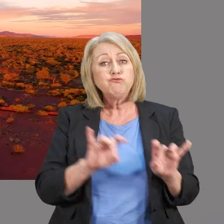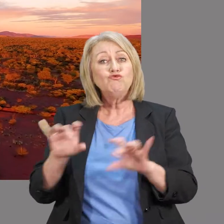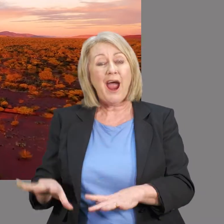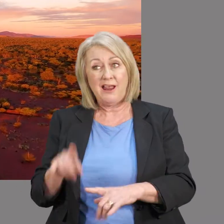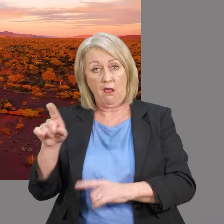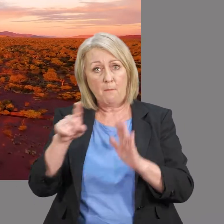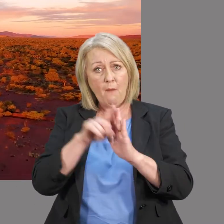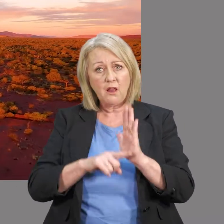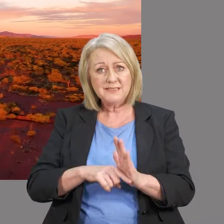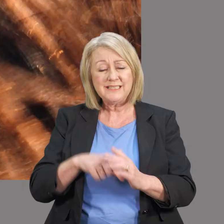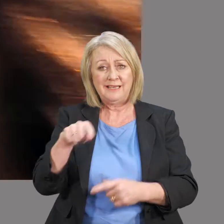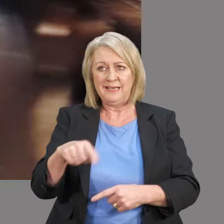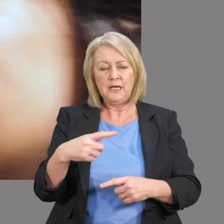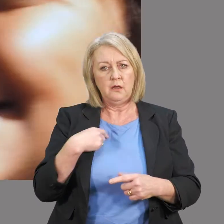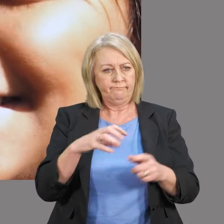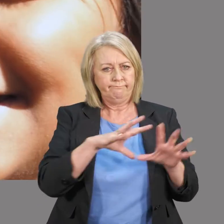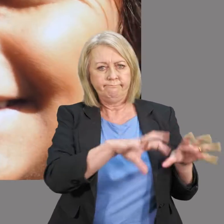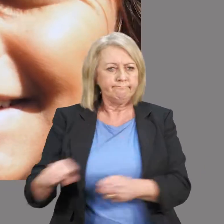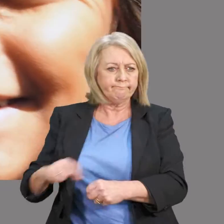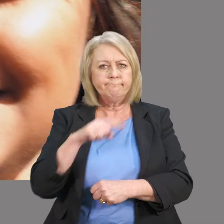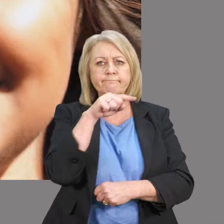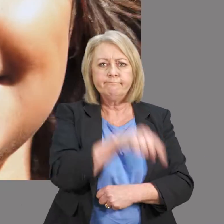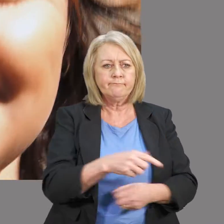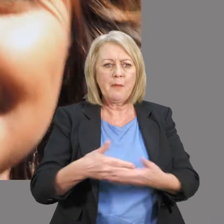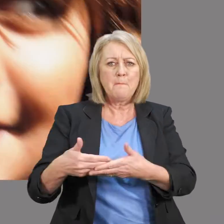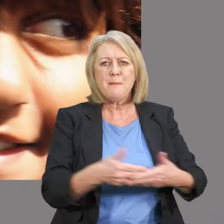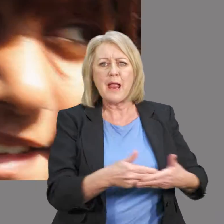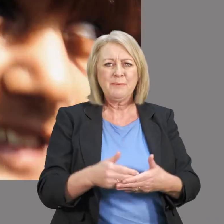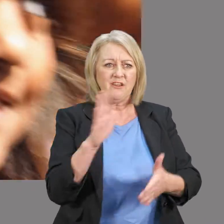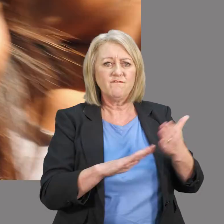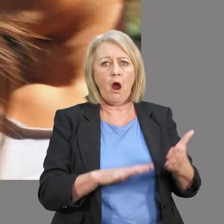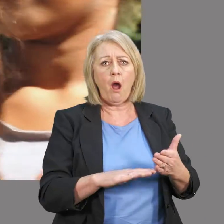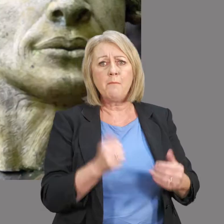forcibly removed Aboriginal and Torres Strait Islander babies and children from their families,